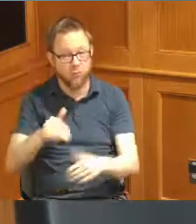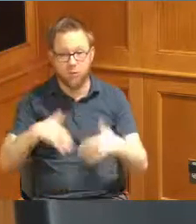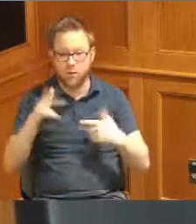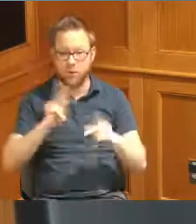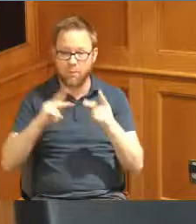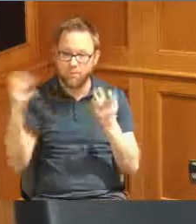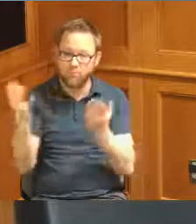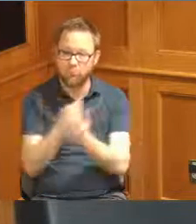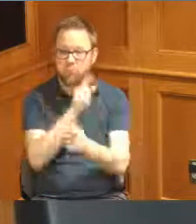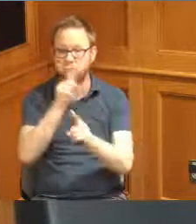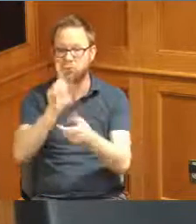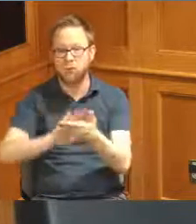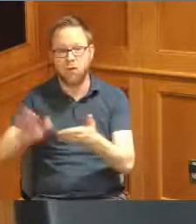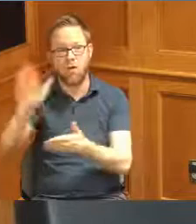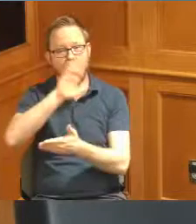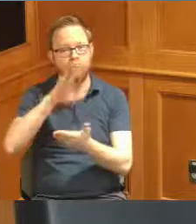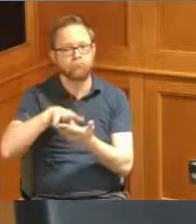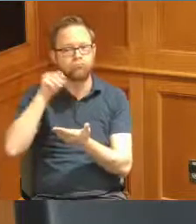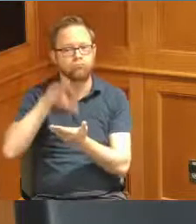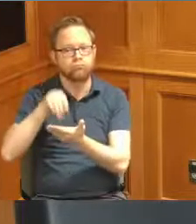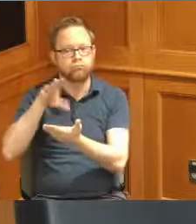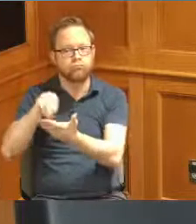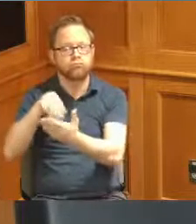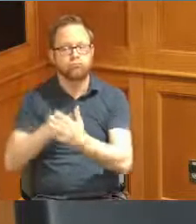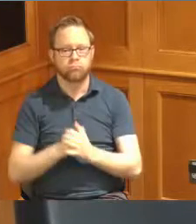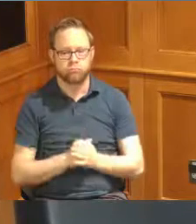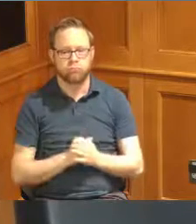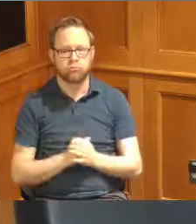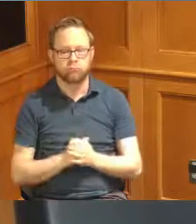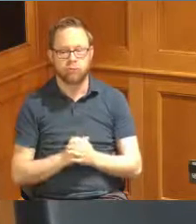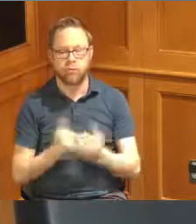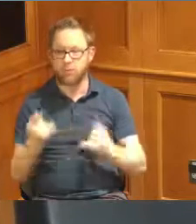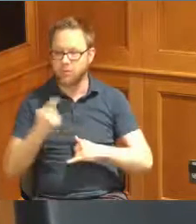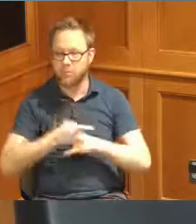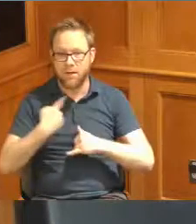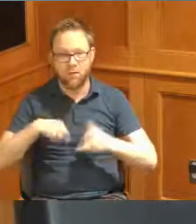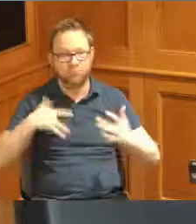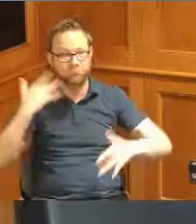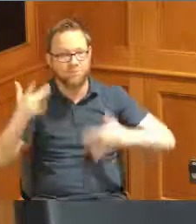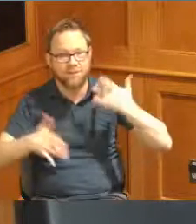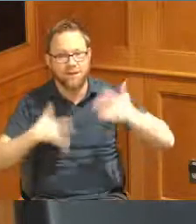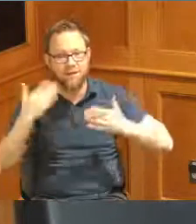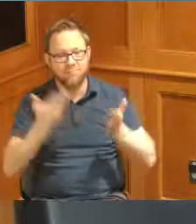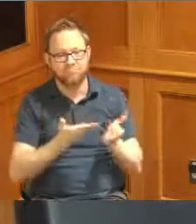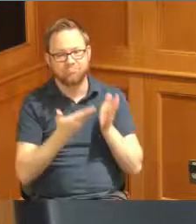get their education so we're very excited today to present these proclamations to